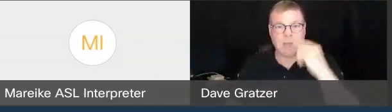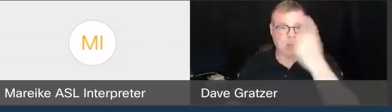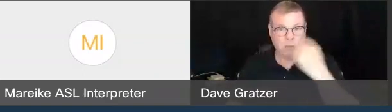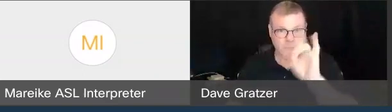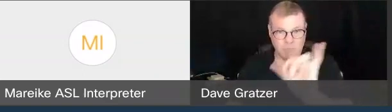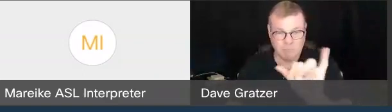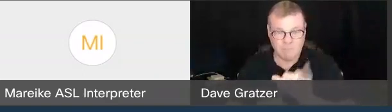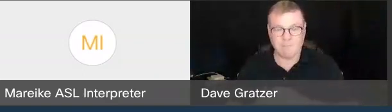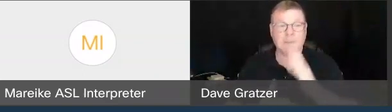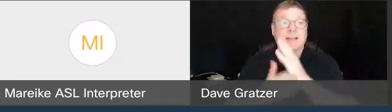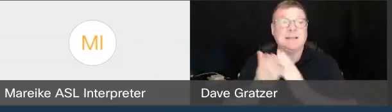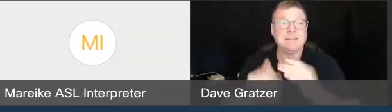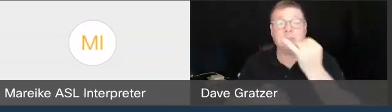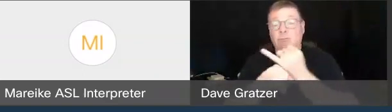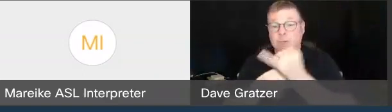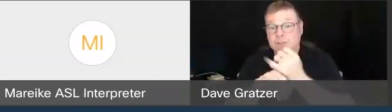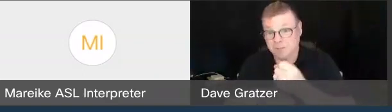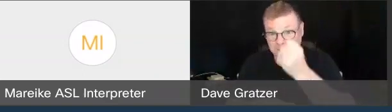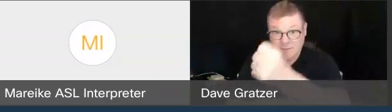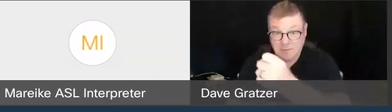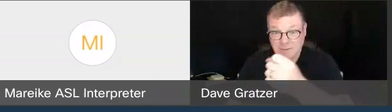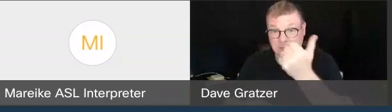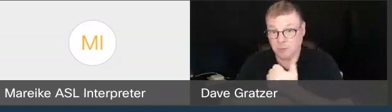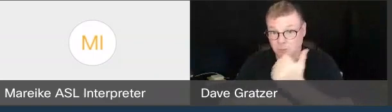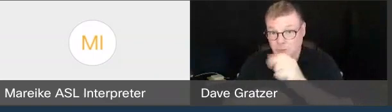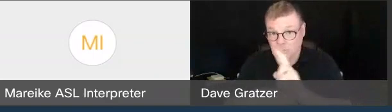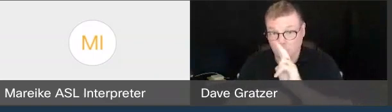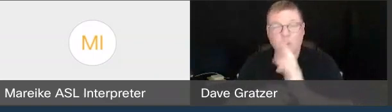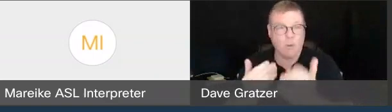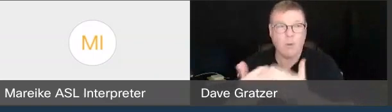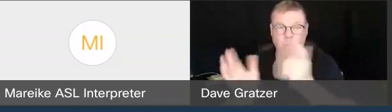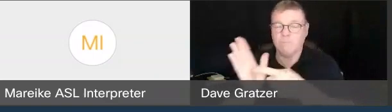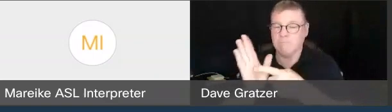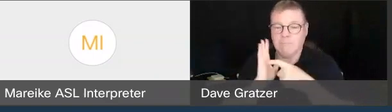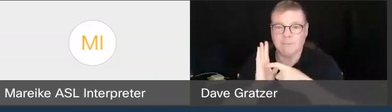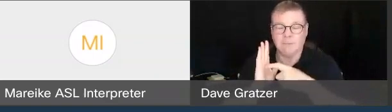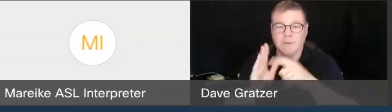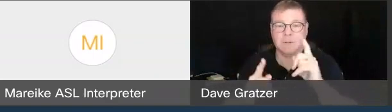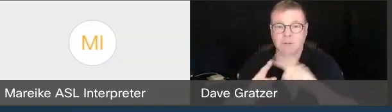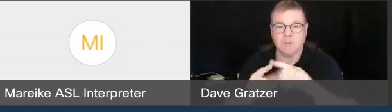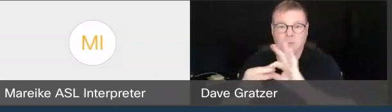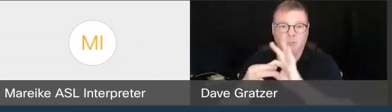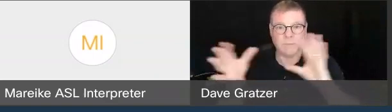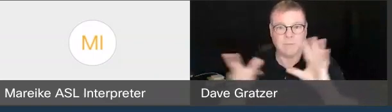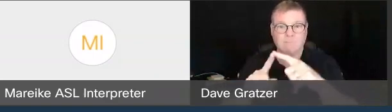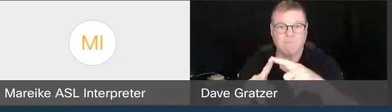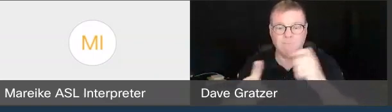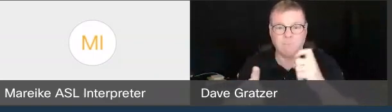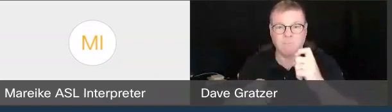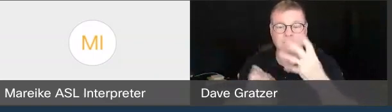a residential substance abuse that was almost mandatory prior to release from jail and prison,